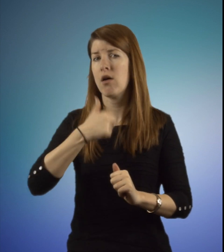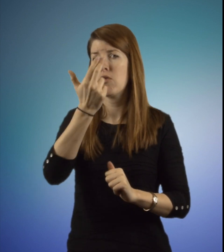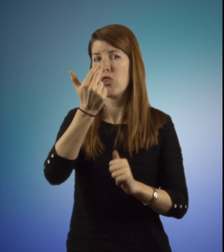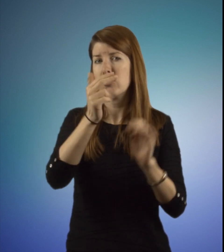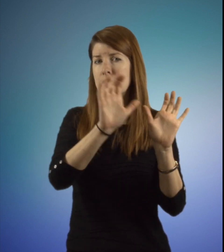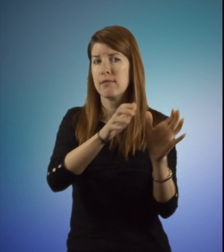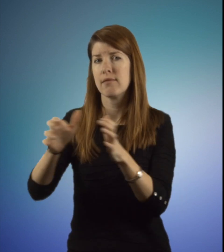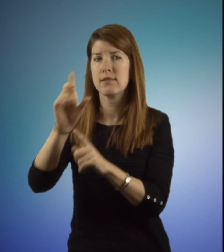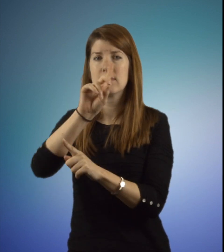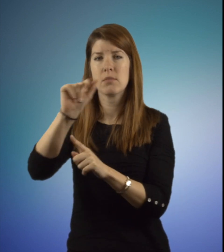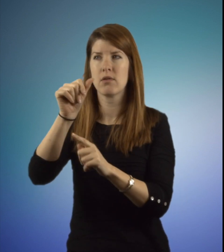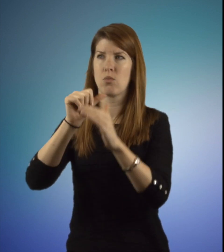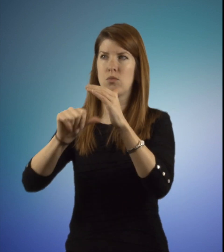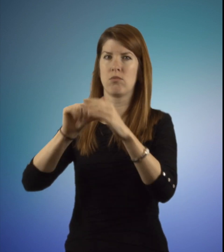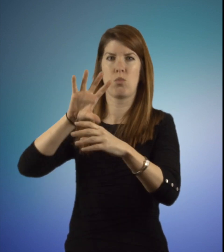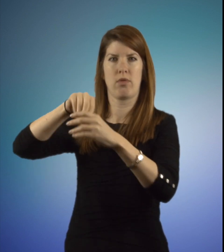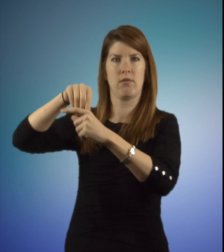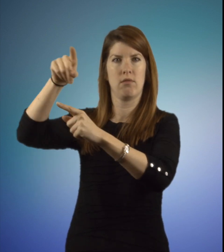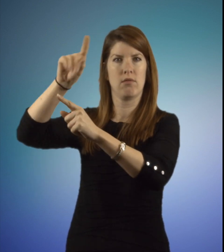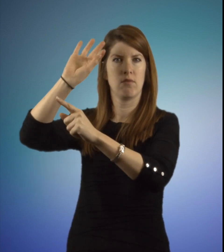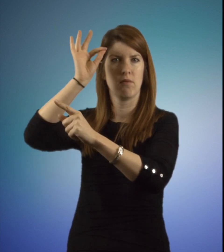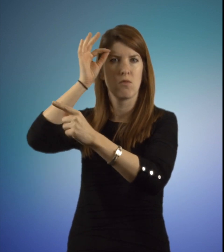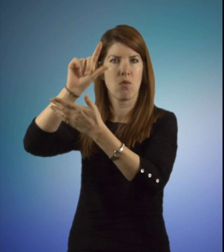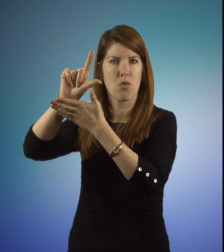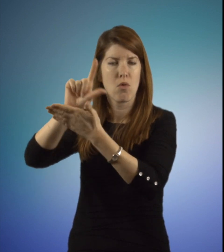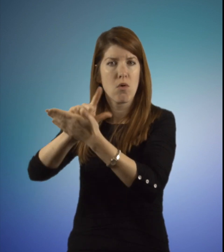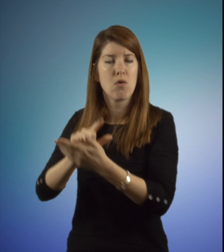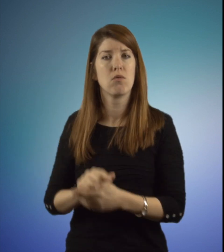There are 13 disabilities under the federal law and a child